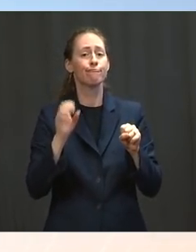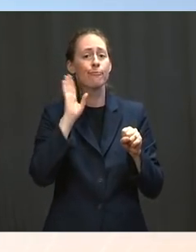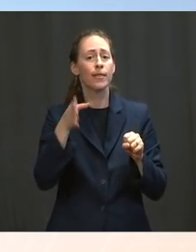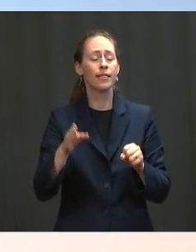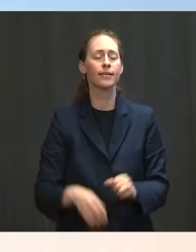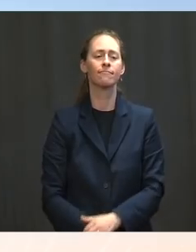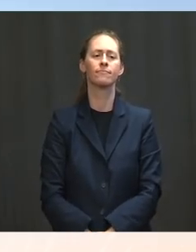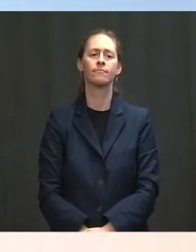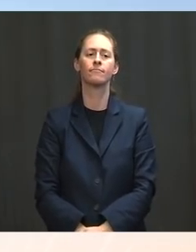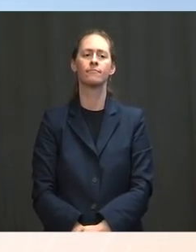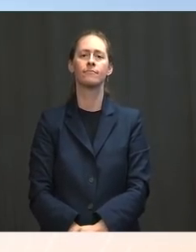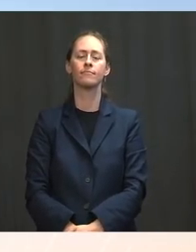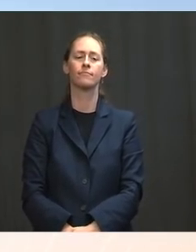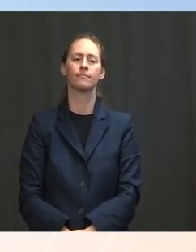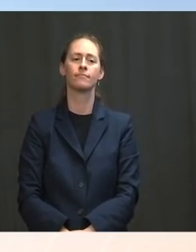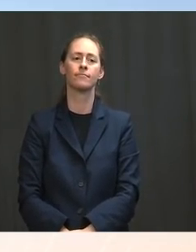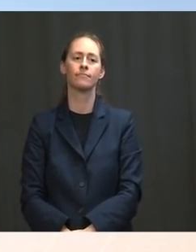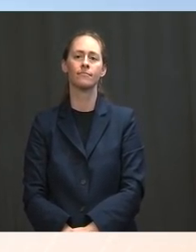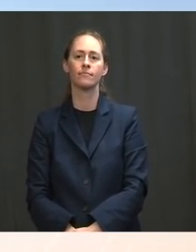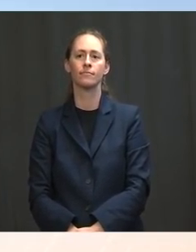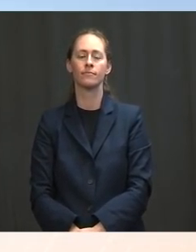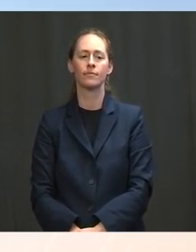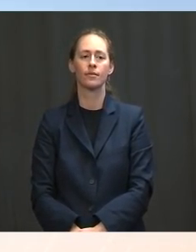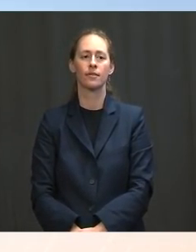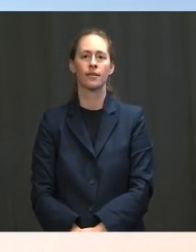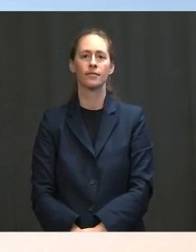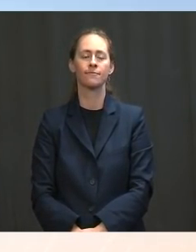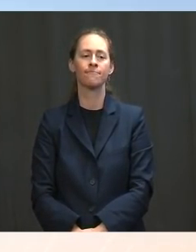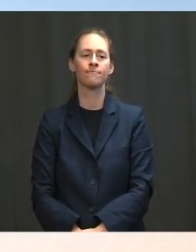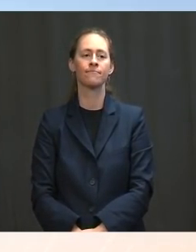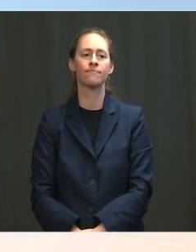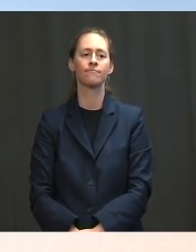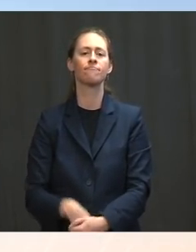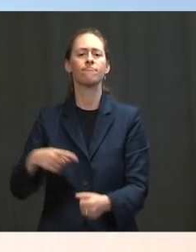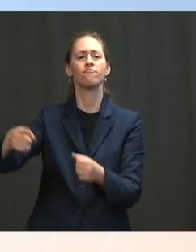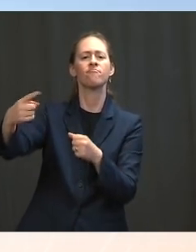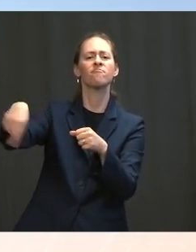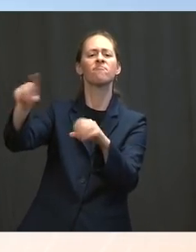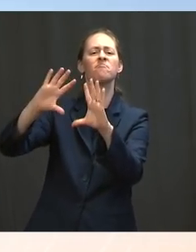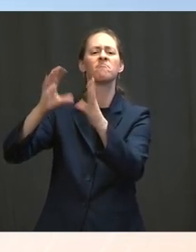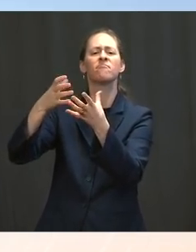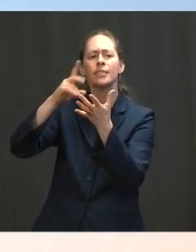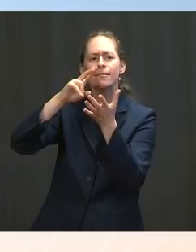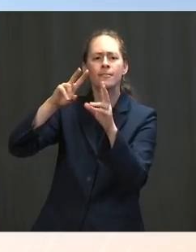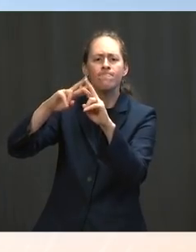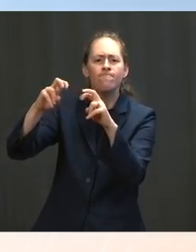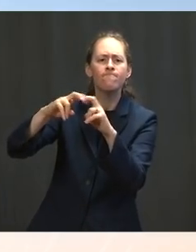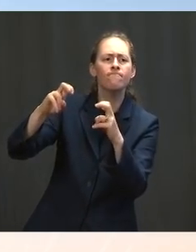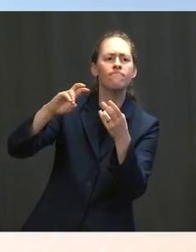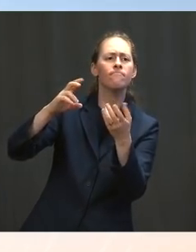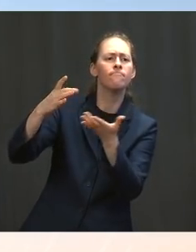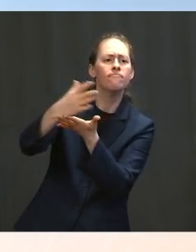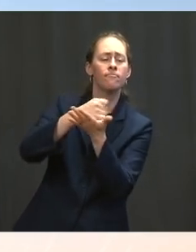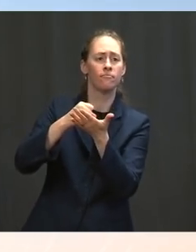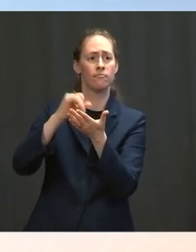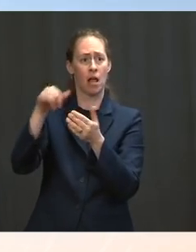their -- the intelligence community has not yet attributed the attack. The cybersecurity community agrees